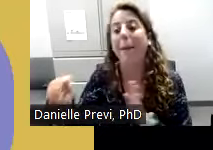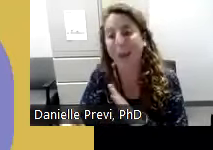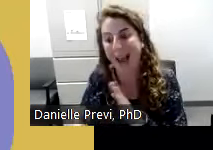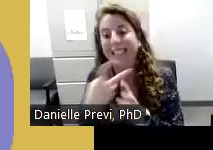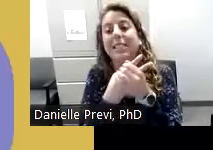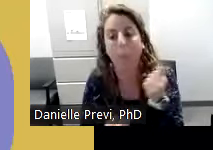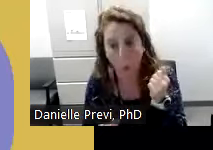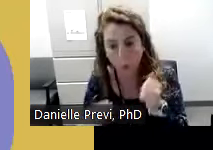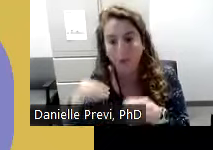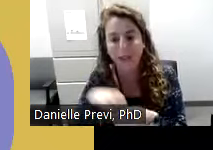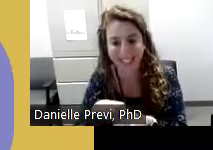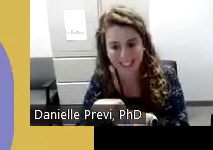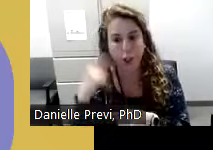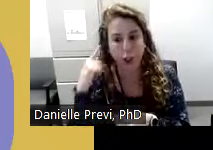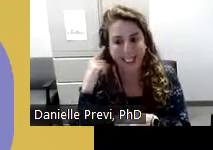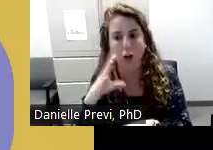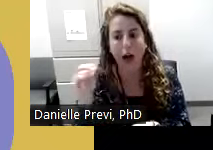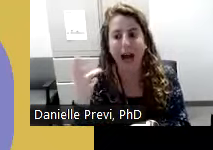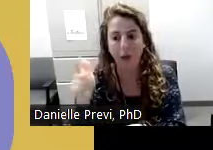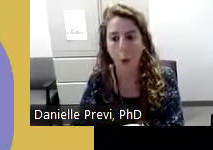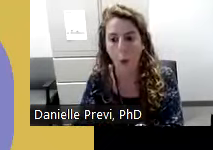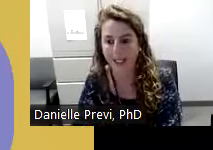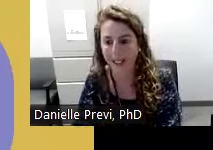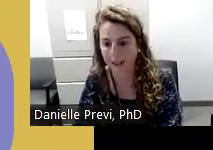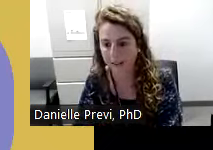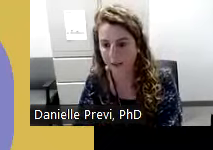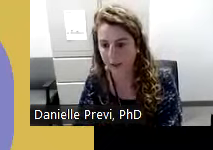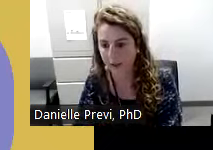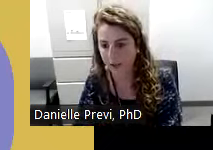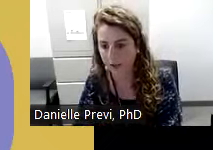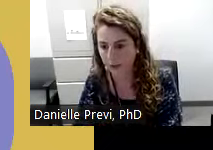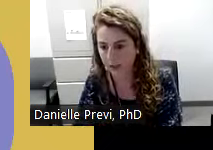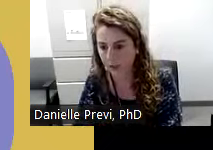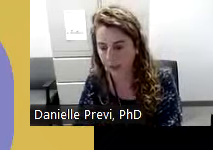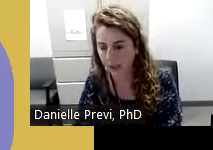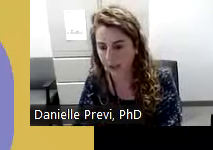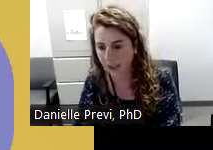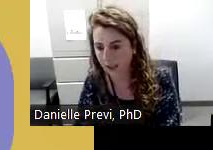which bypass not only the inner ear structures, but they also bypass the cochlea as well